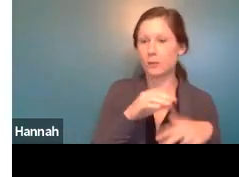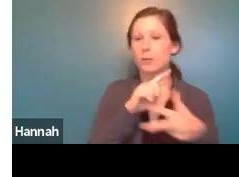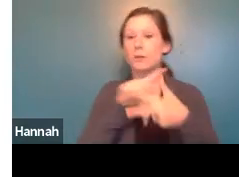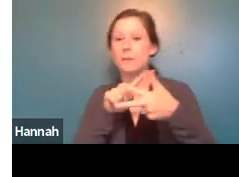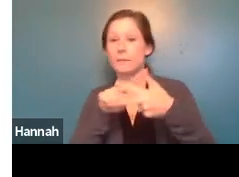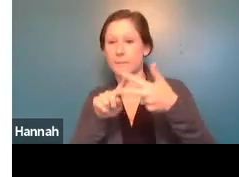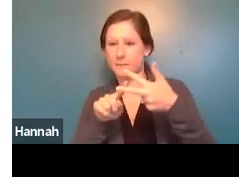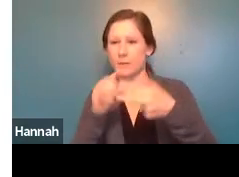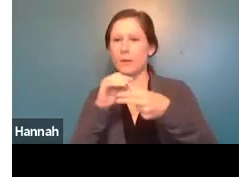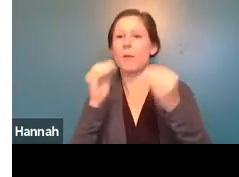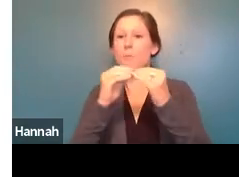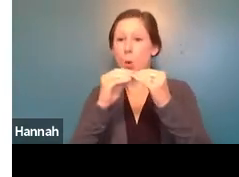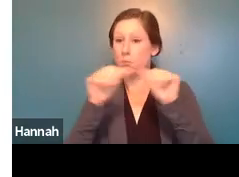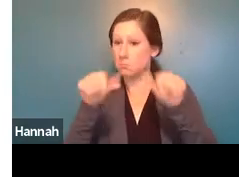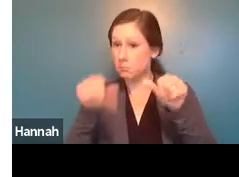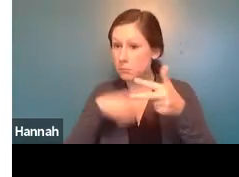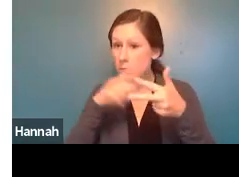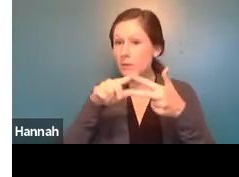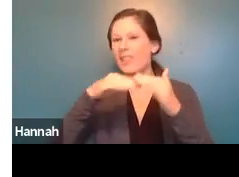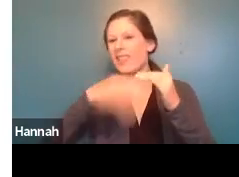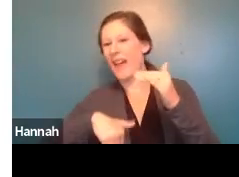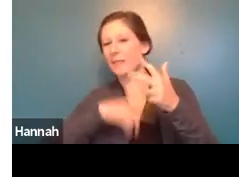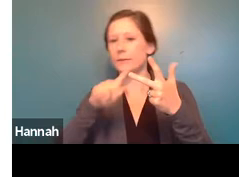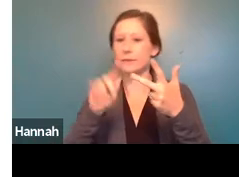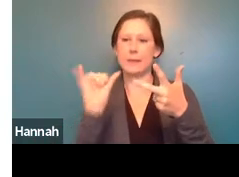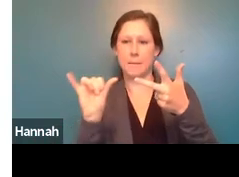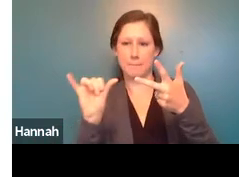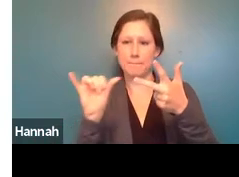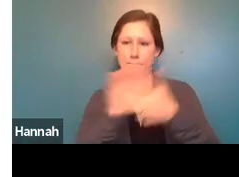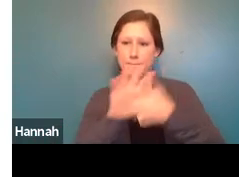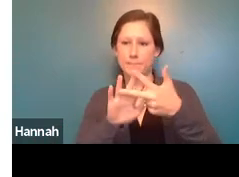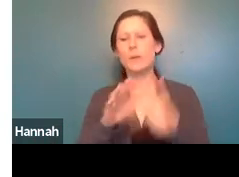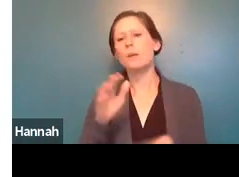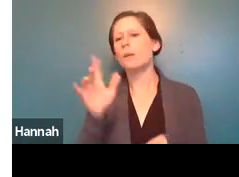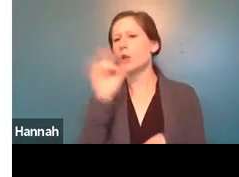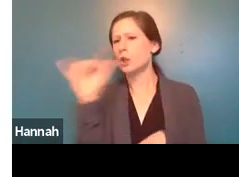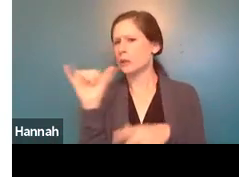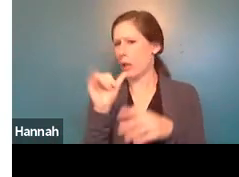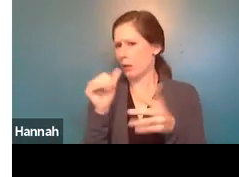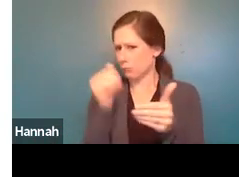I'll give just a couple of more seconds there. It looks like almost everybody has filled out the poll.